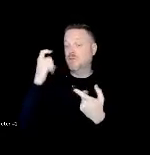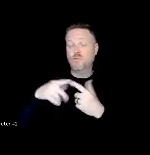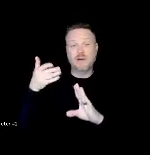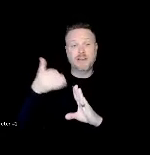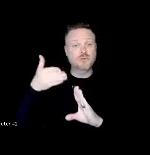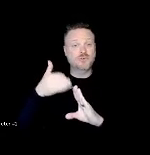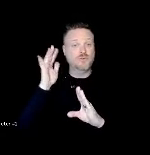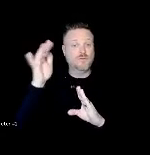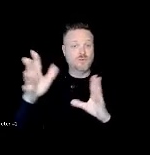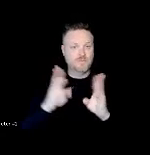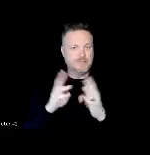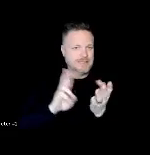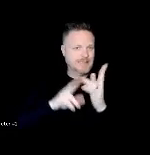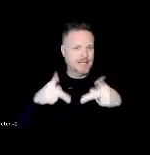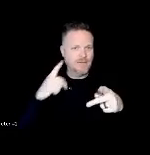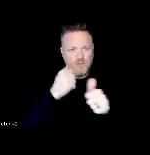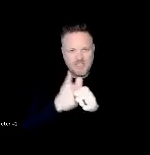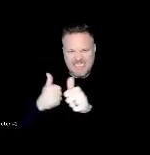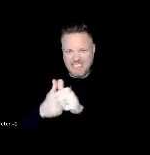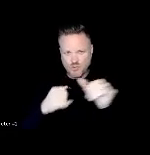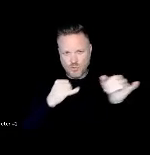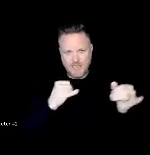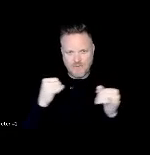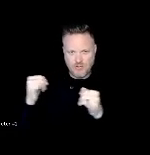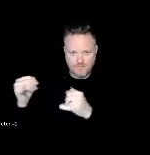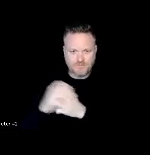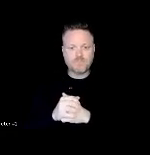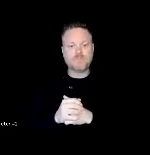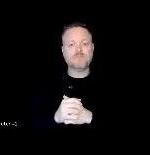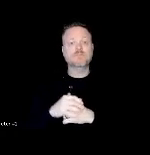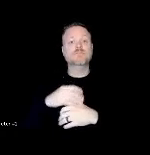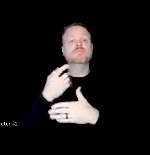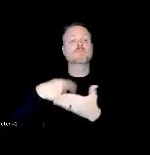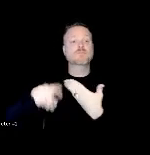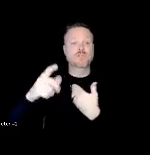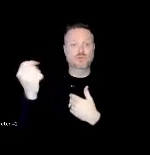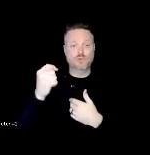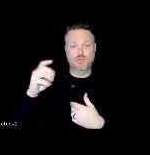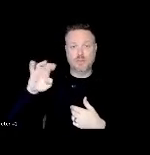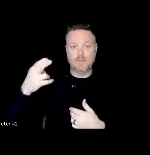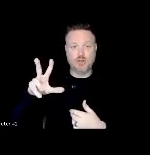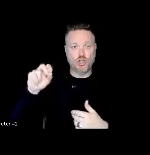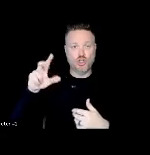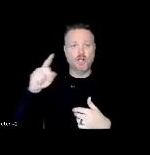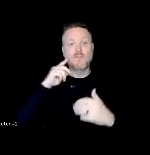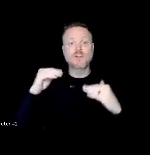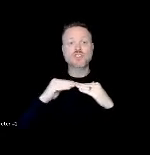just sign up individually. Next Tuesday, March 30th, will be justice for all, serving individuals